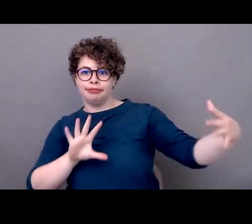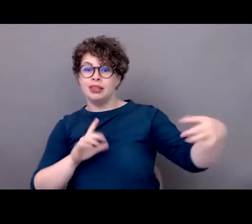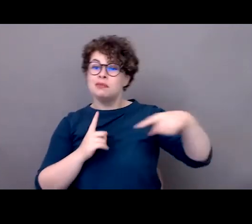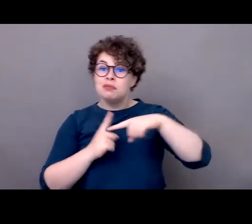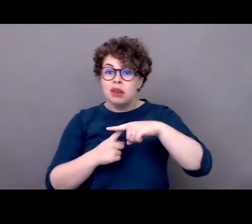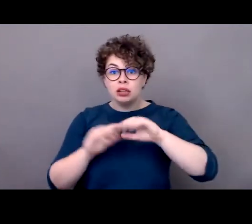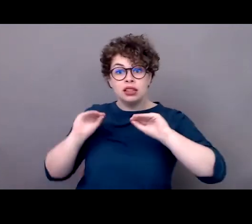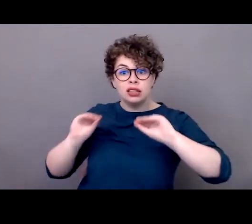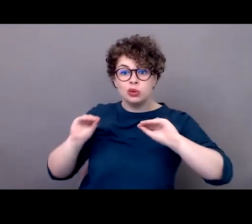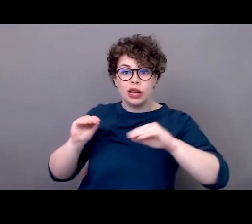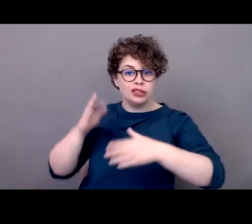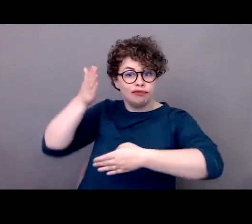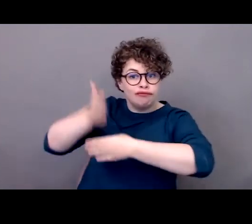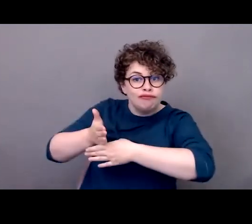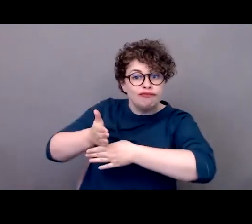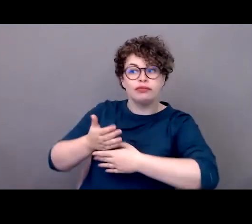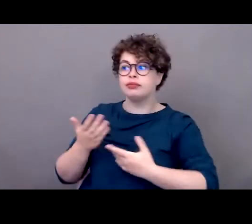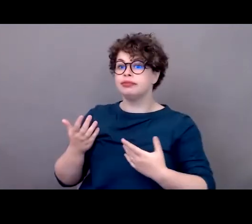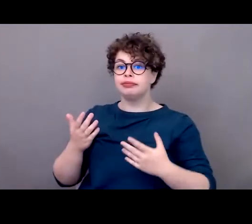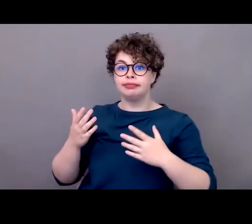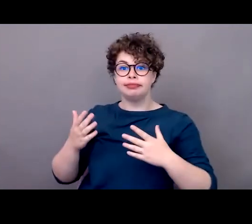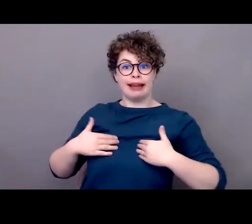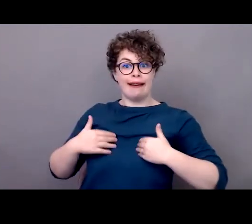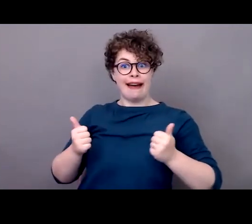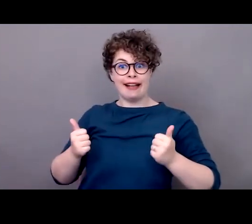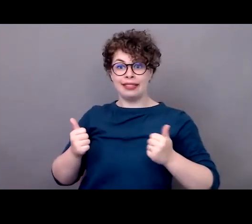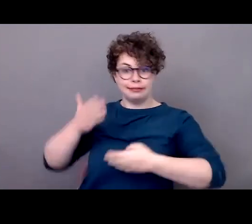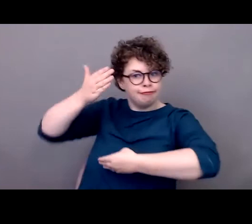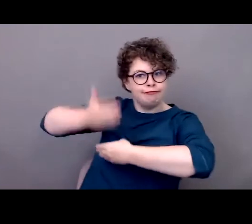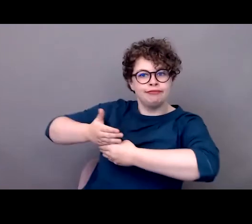employment and health, but what we also saw, is that this isn't necessary.